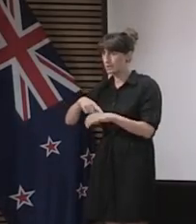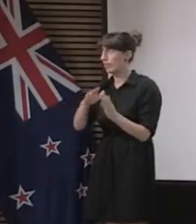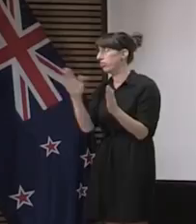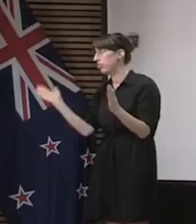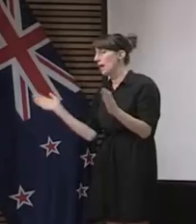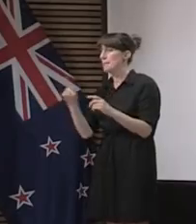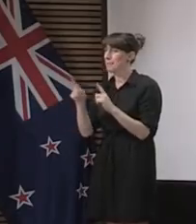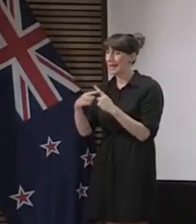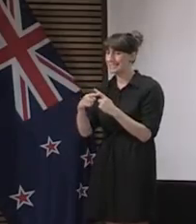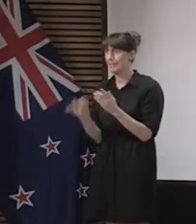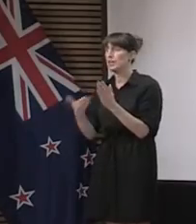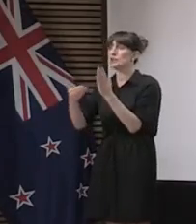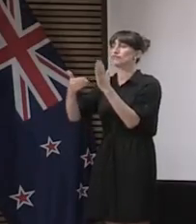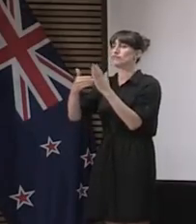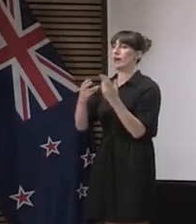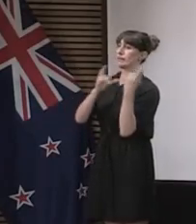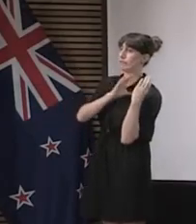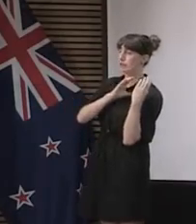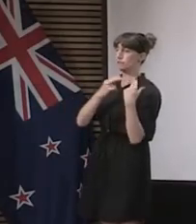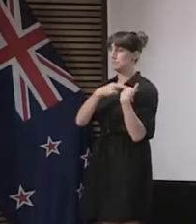That is something that ourhealth minister is workingthrough.